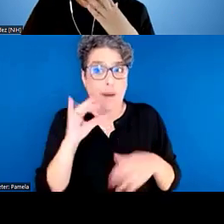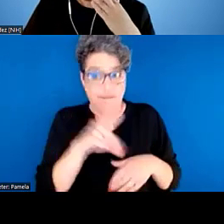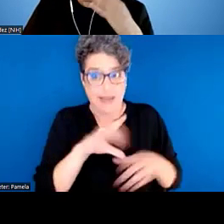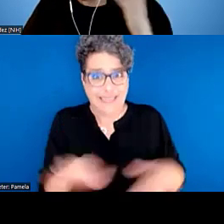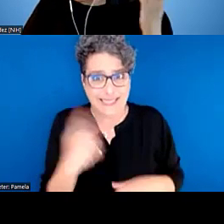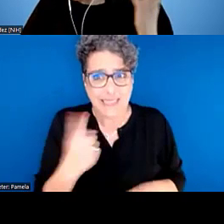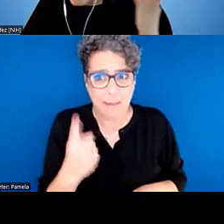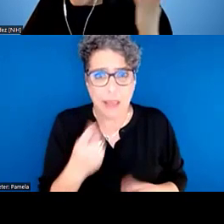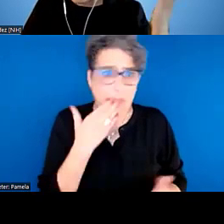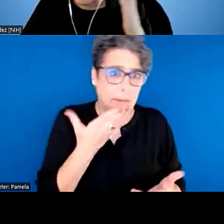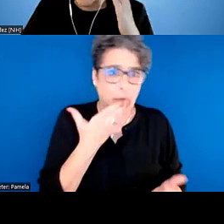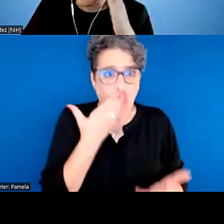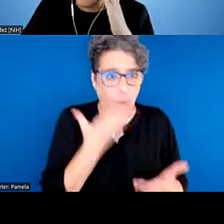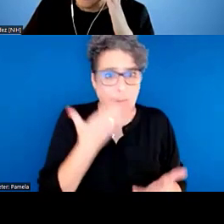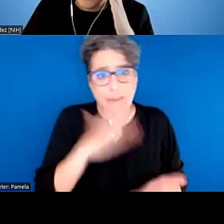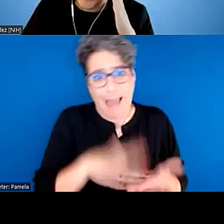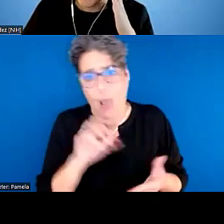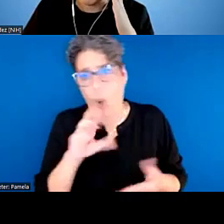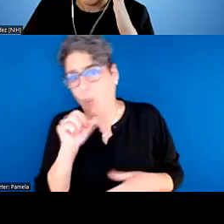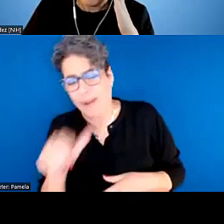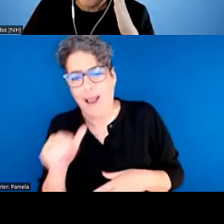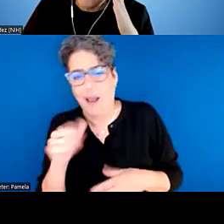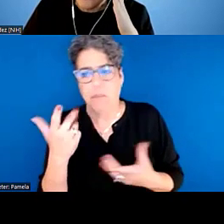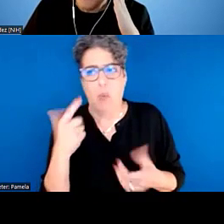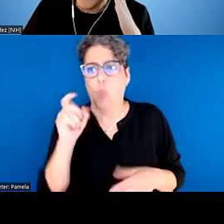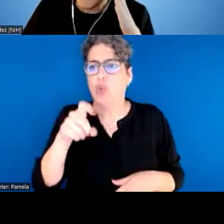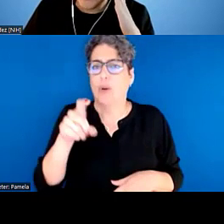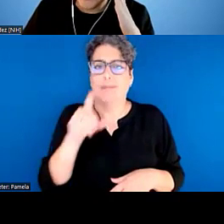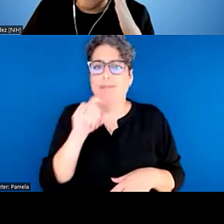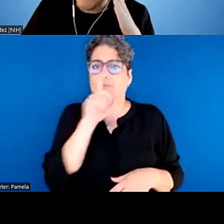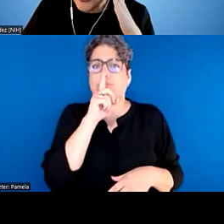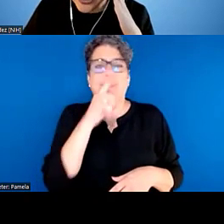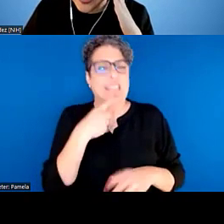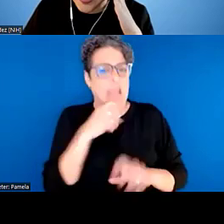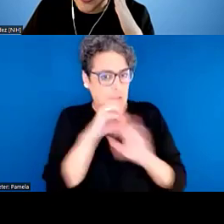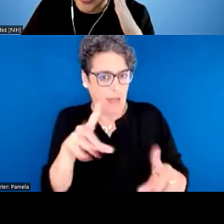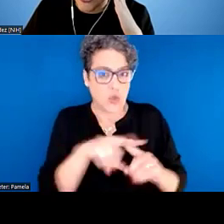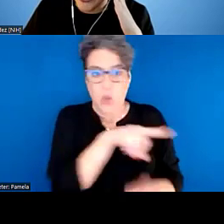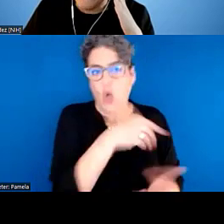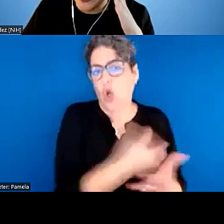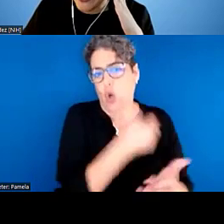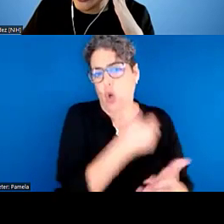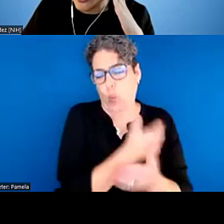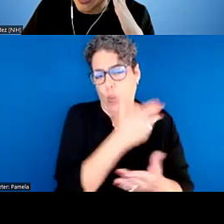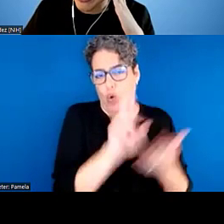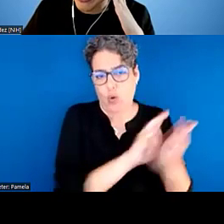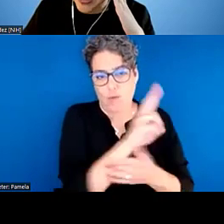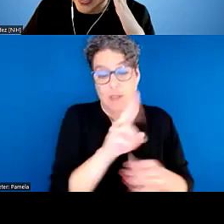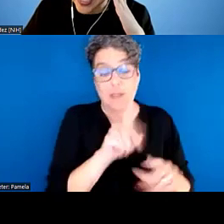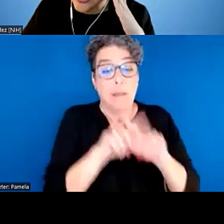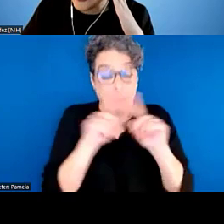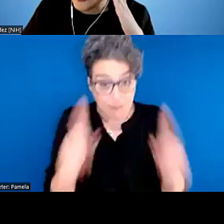So that's a possibility. But as David mentioned, if we know there an ongoing investigation